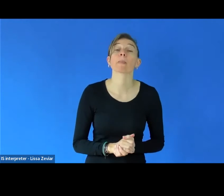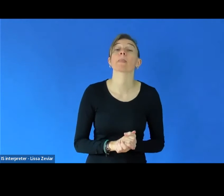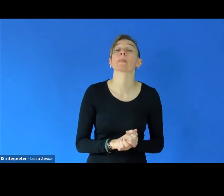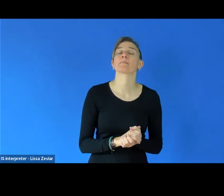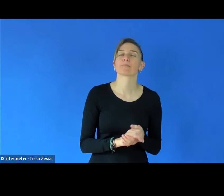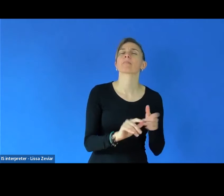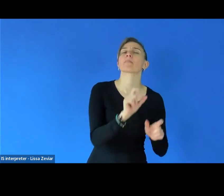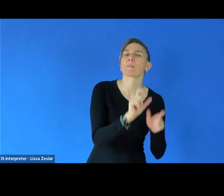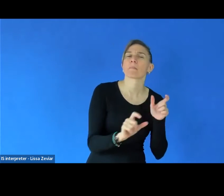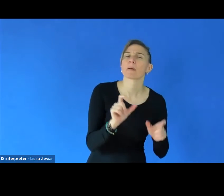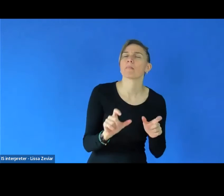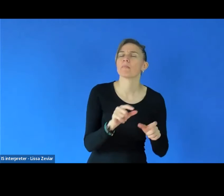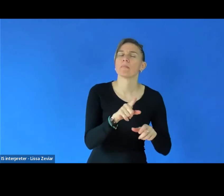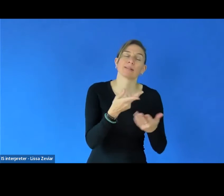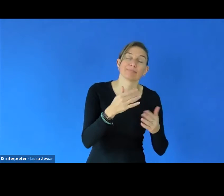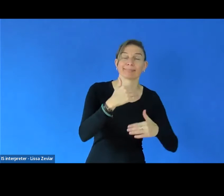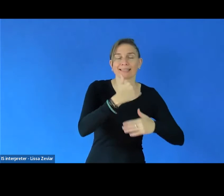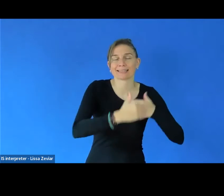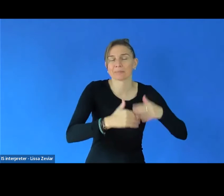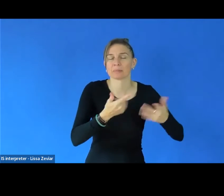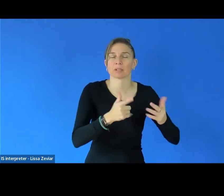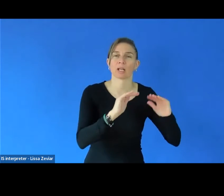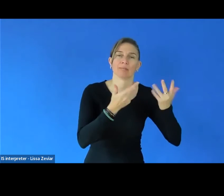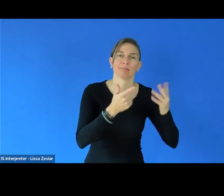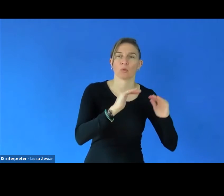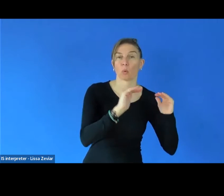Those are the things we are finding the challenges.